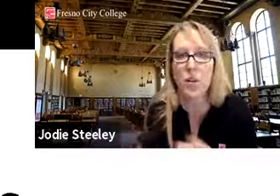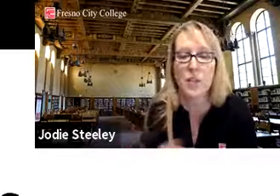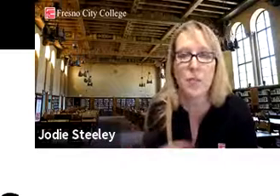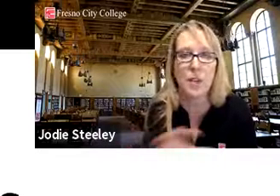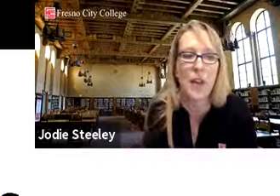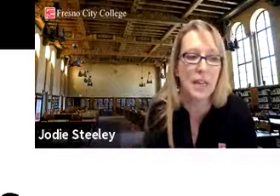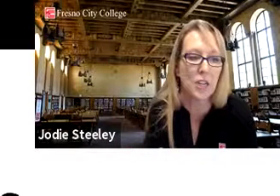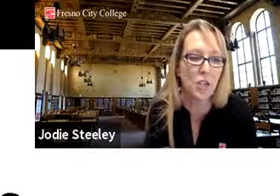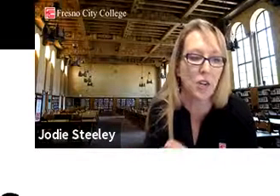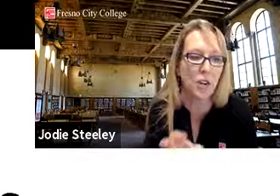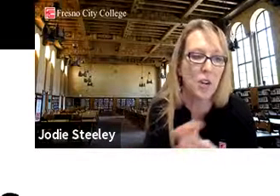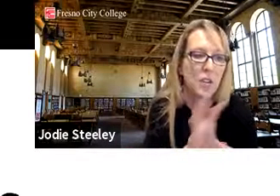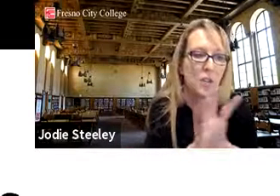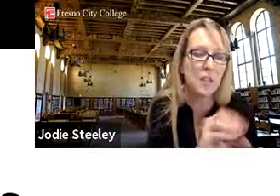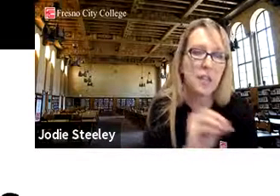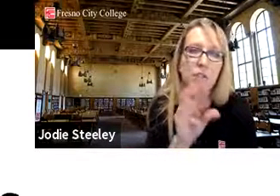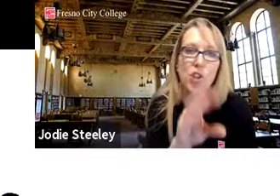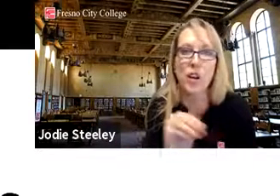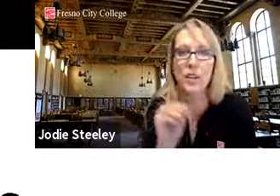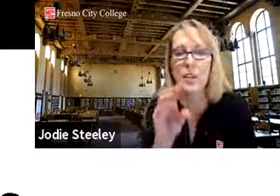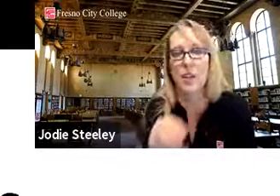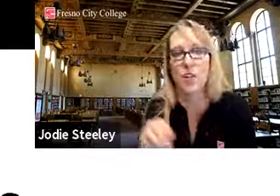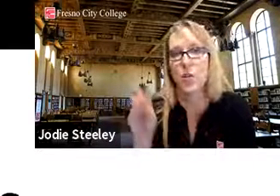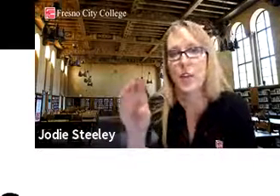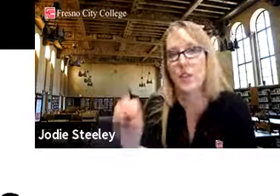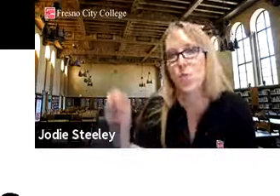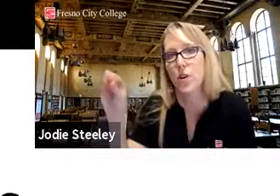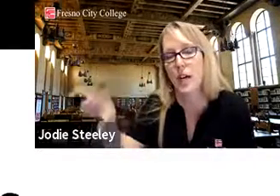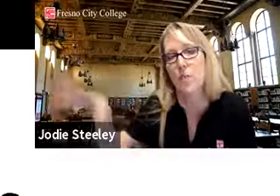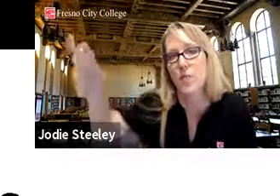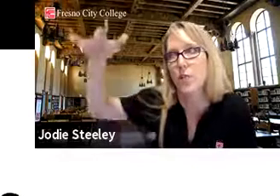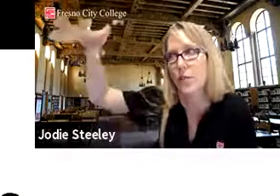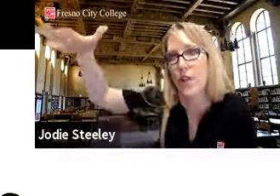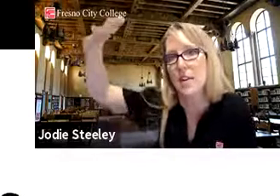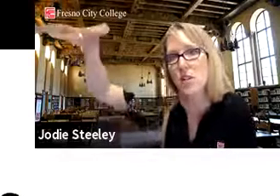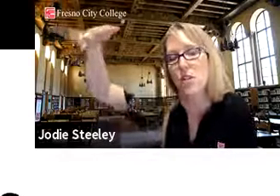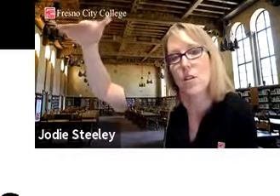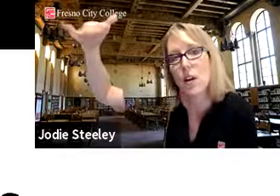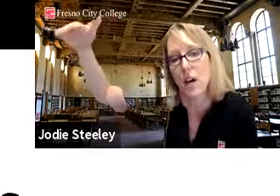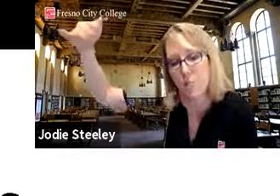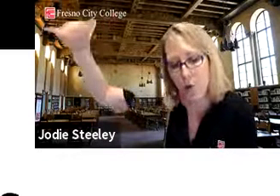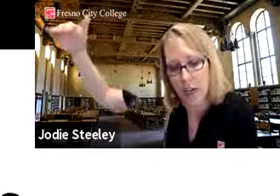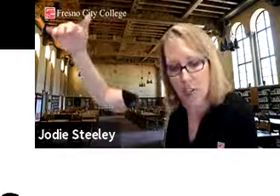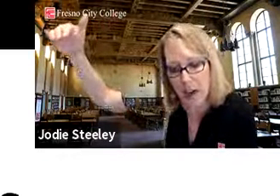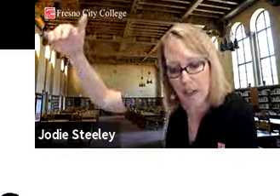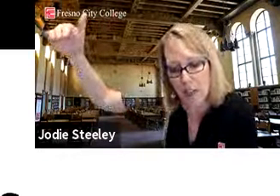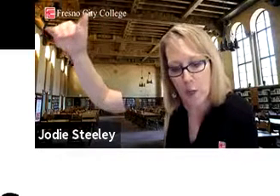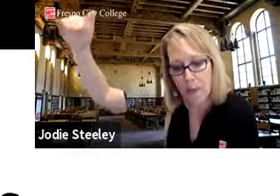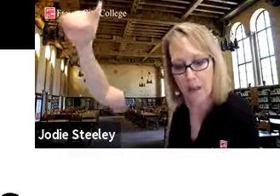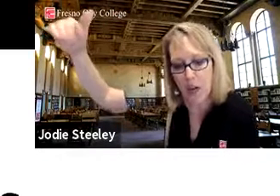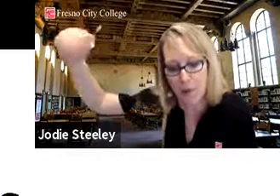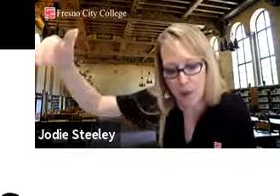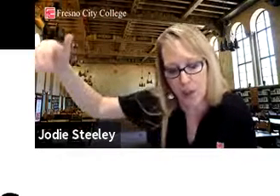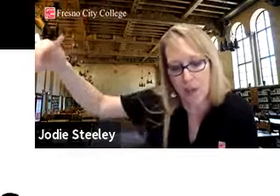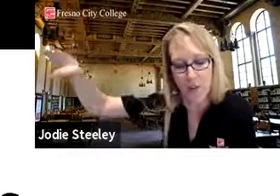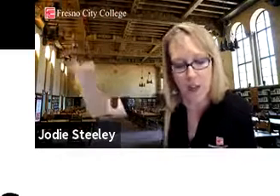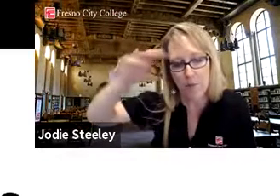or something of that nature. So these little chunks that they're doing to work up to the final project is an opportunity for them to